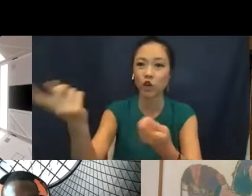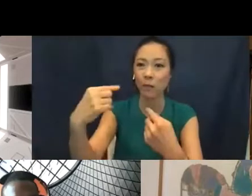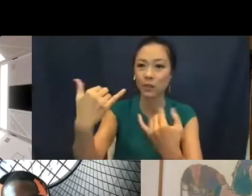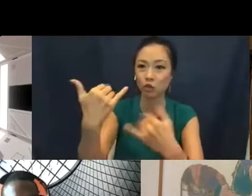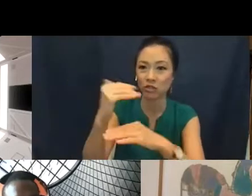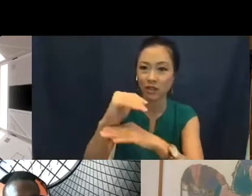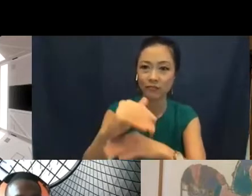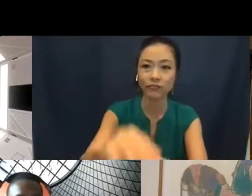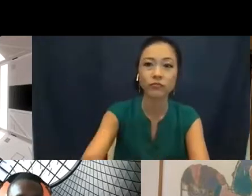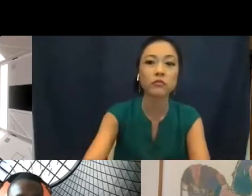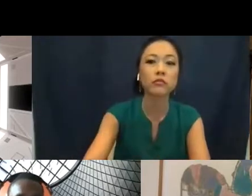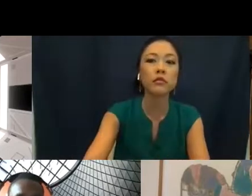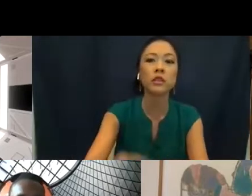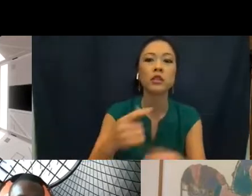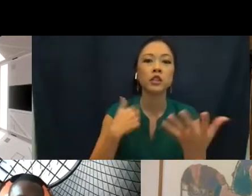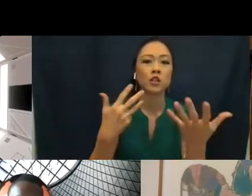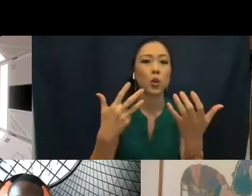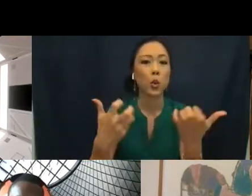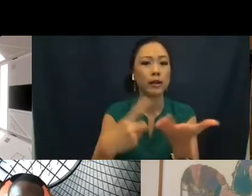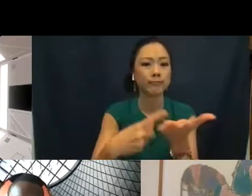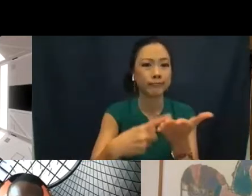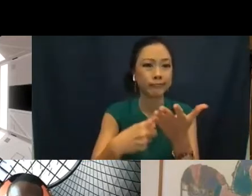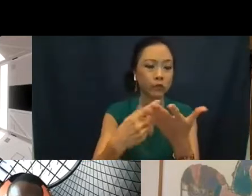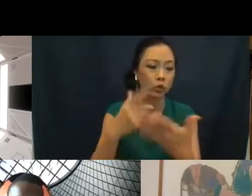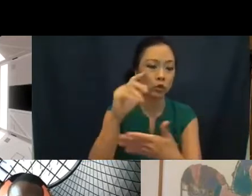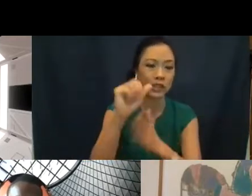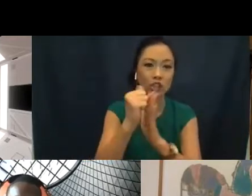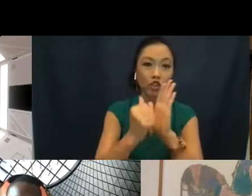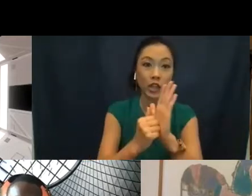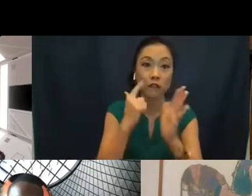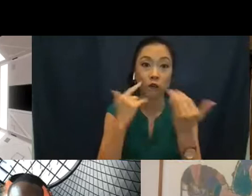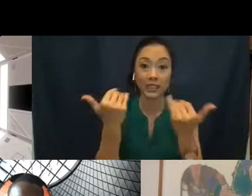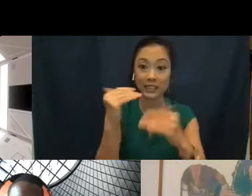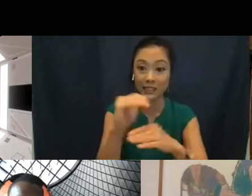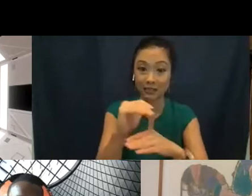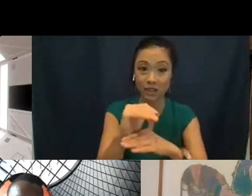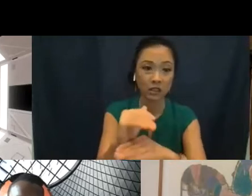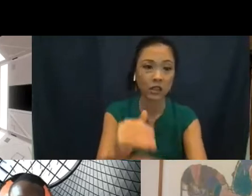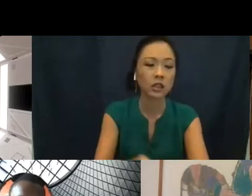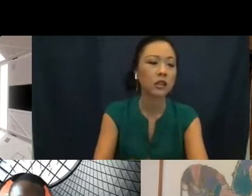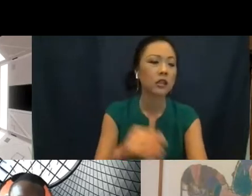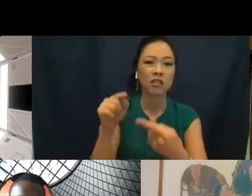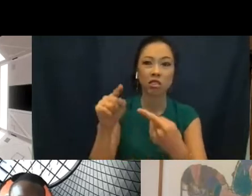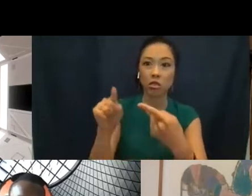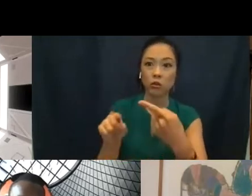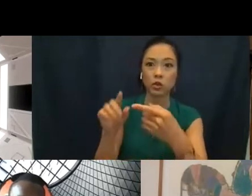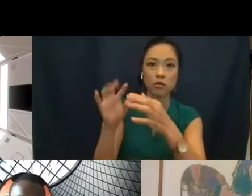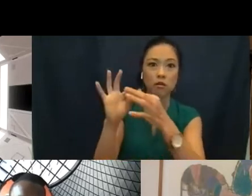our agenda for the evening such as it is. With these comment as a constellation, I'm